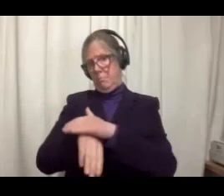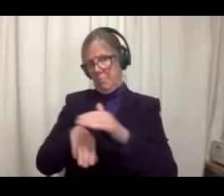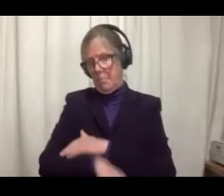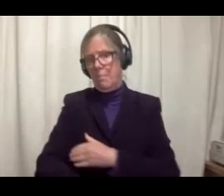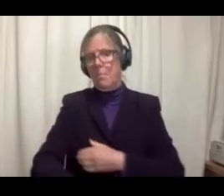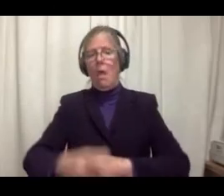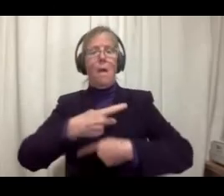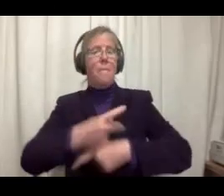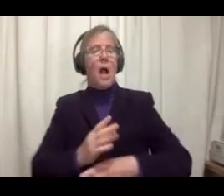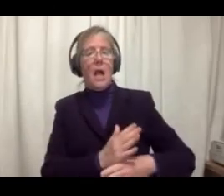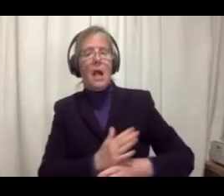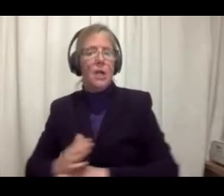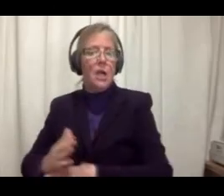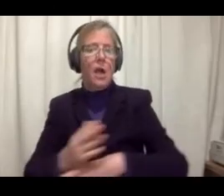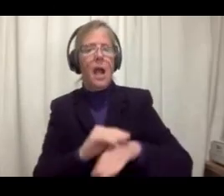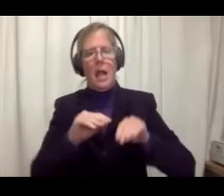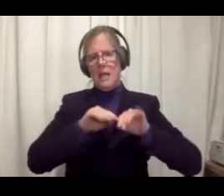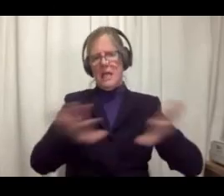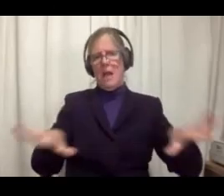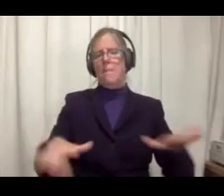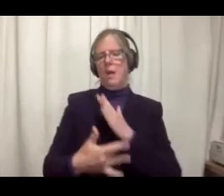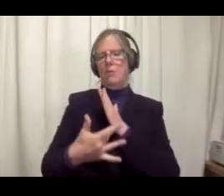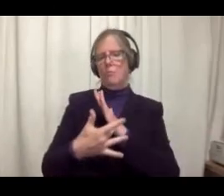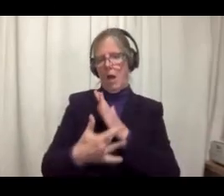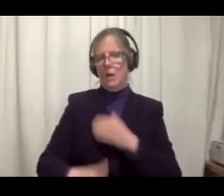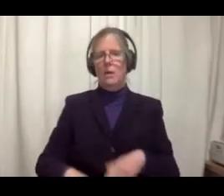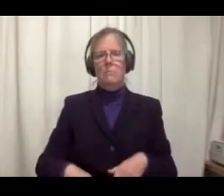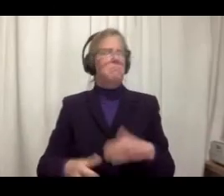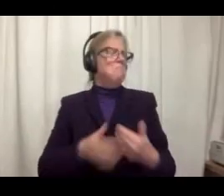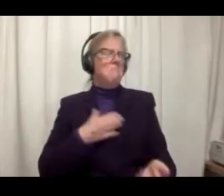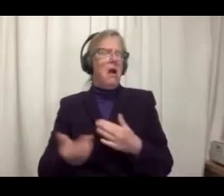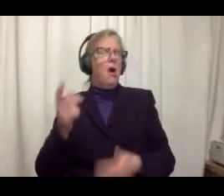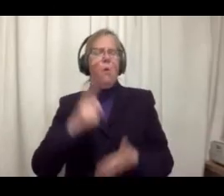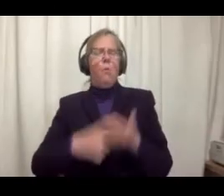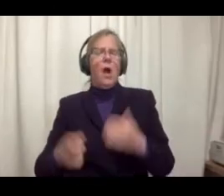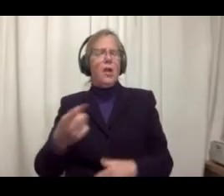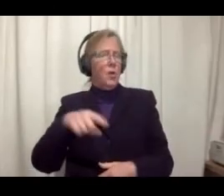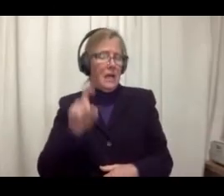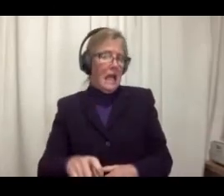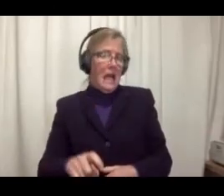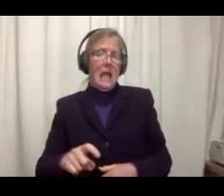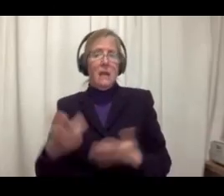strategy whatever you need to get your work into the hands of the people who need it.